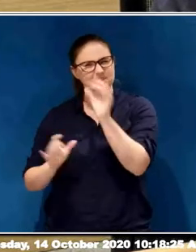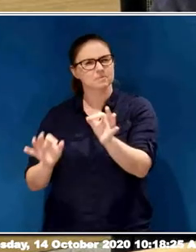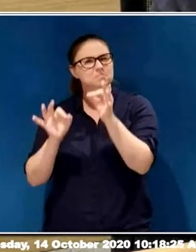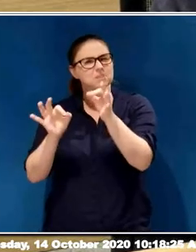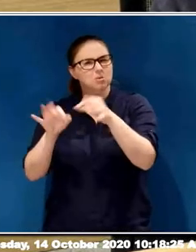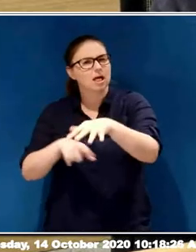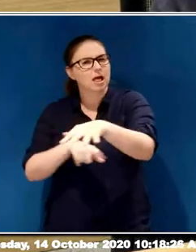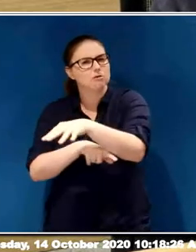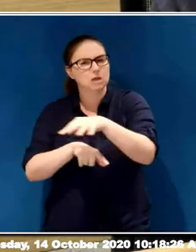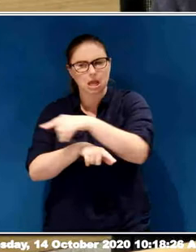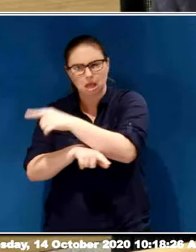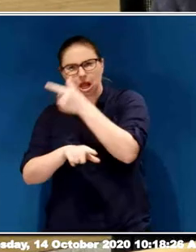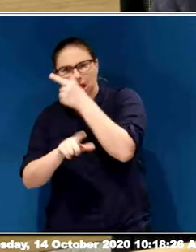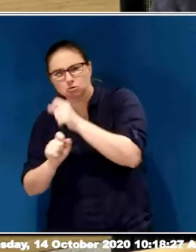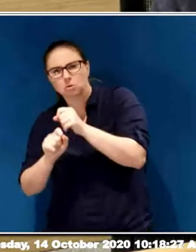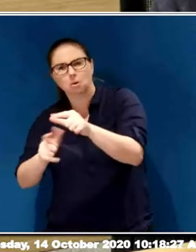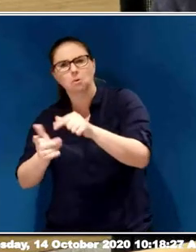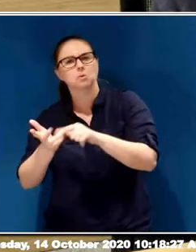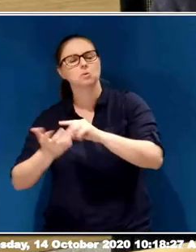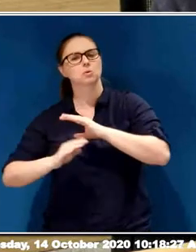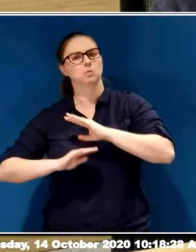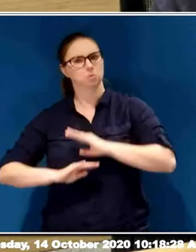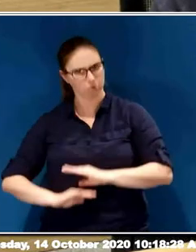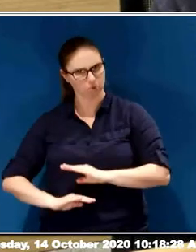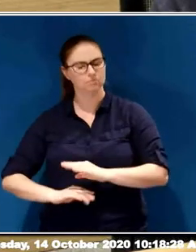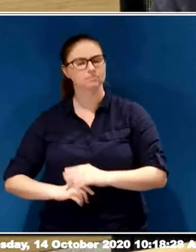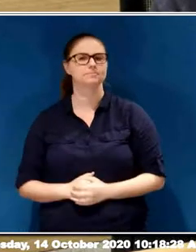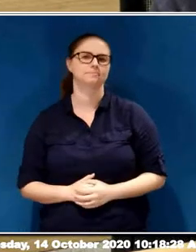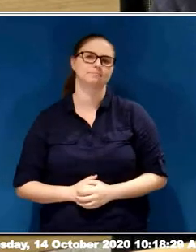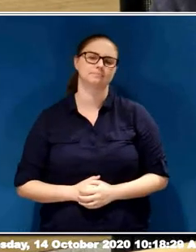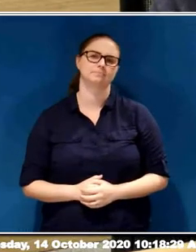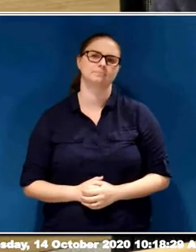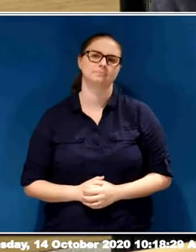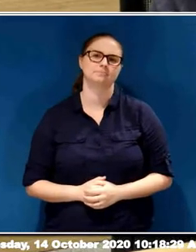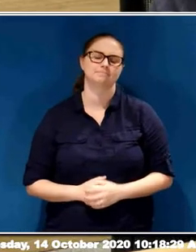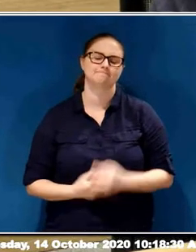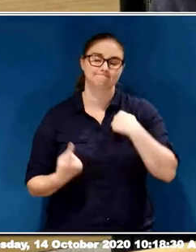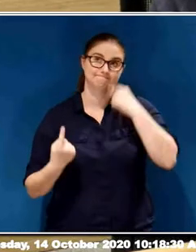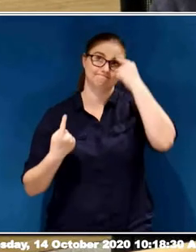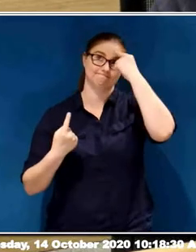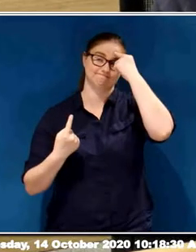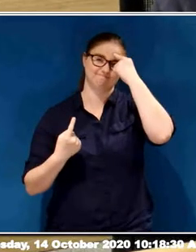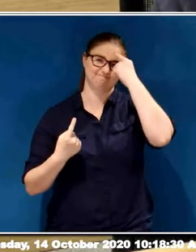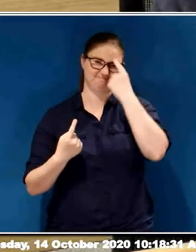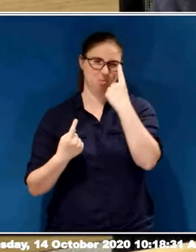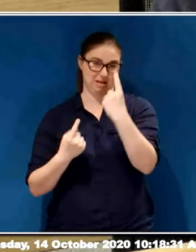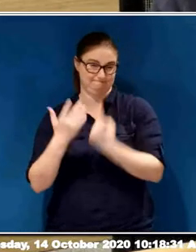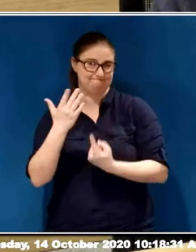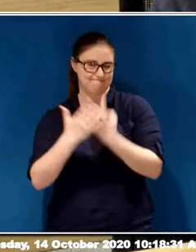So one day Kobe was sitting in class and he was on his iPad at the back of the classroom.